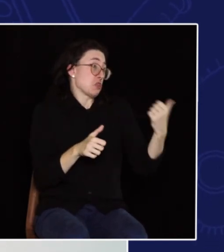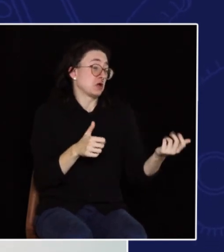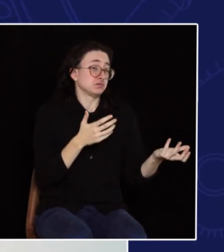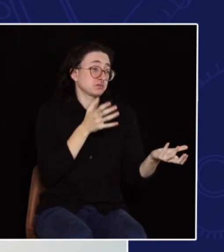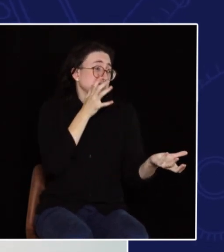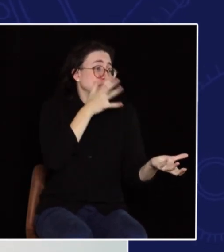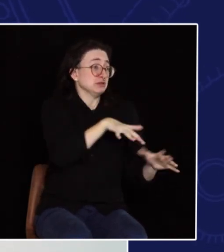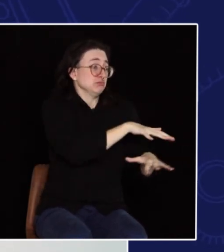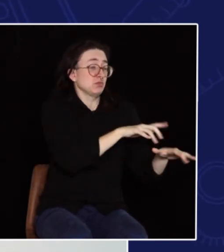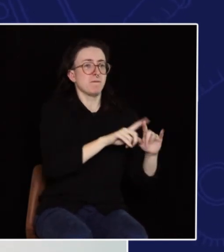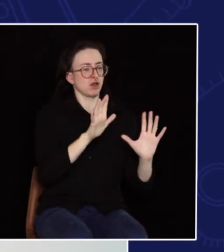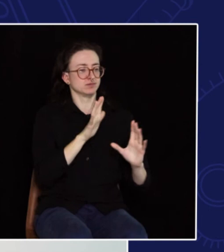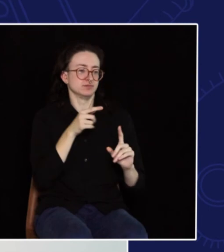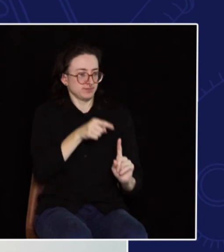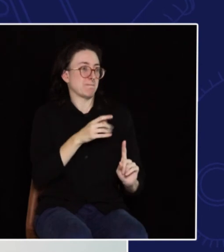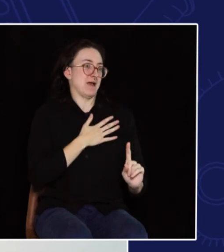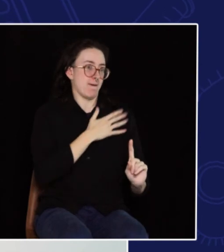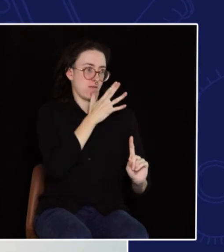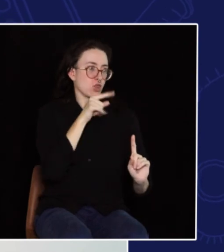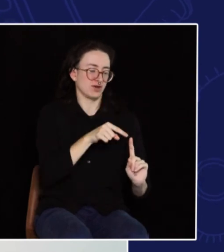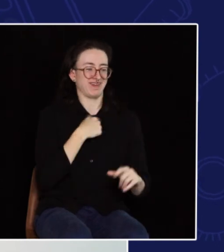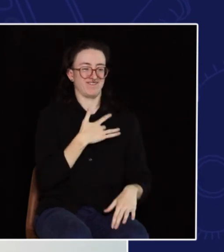If the parents would feel the same, but I could feel like